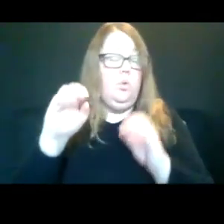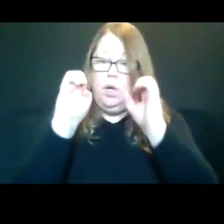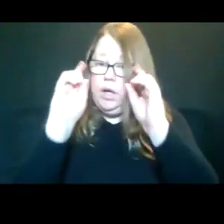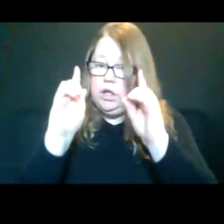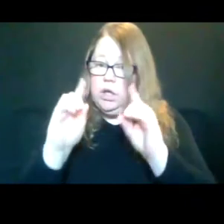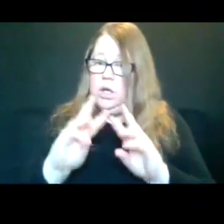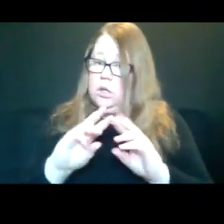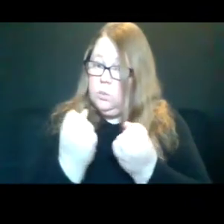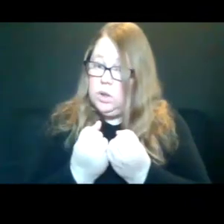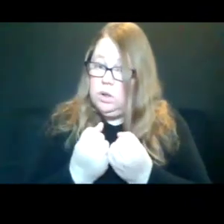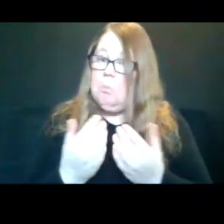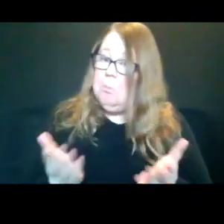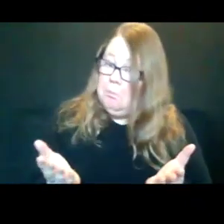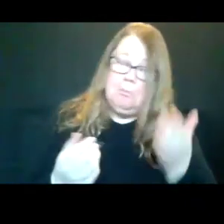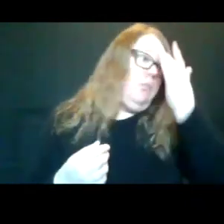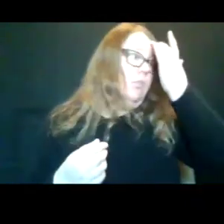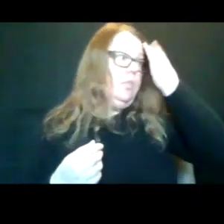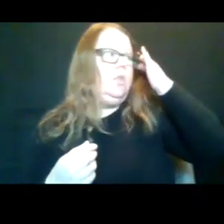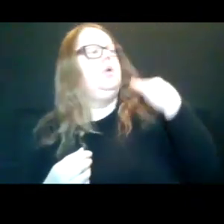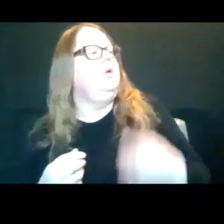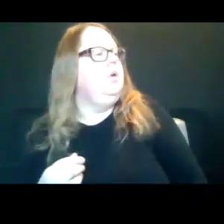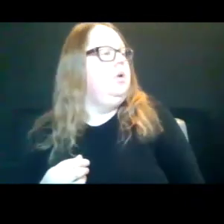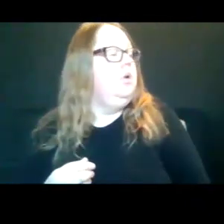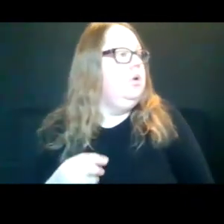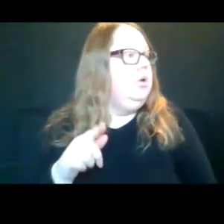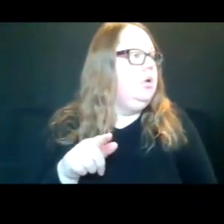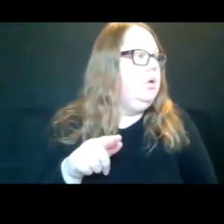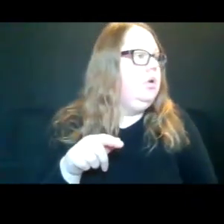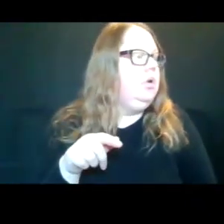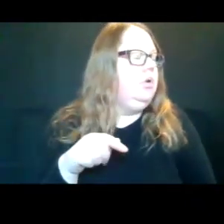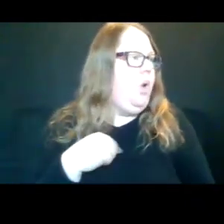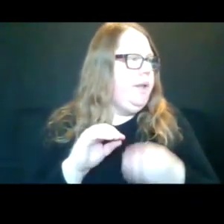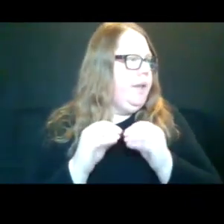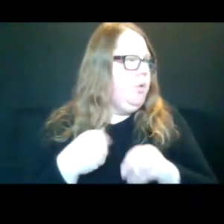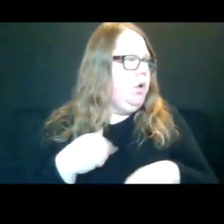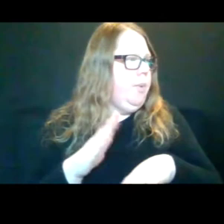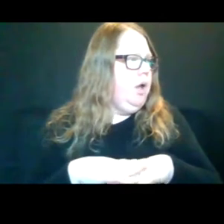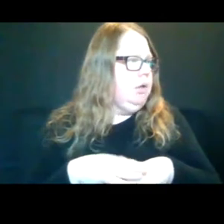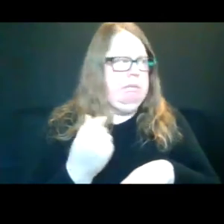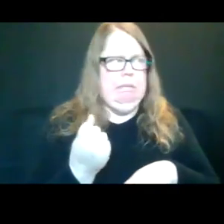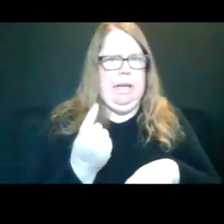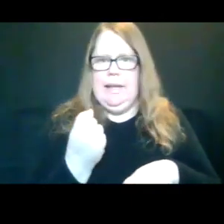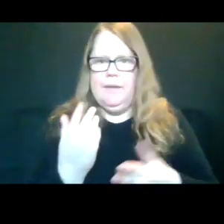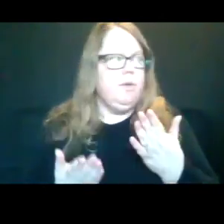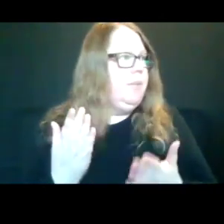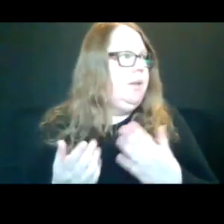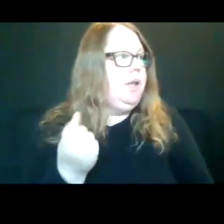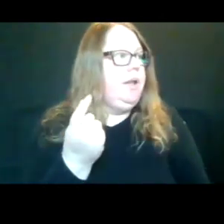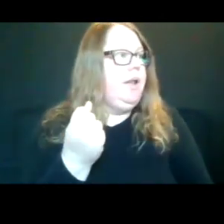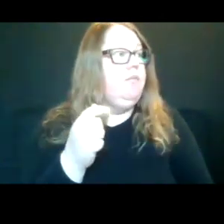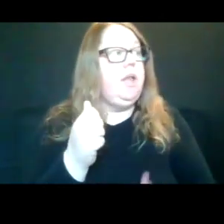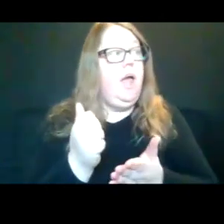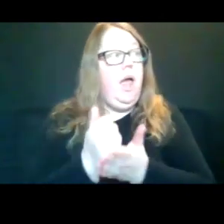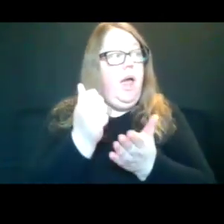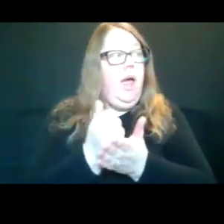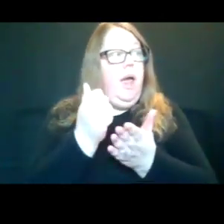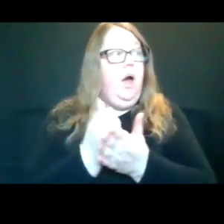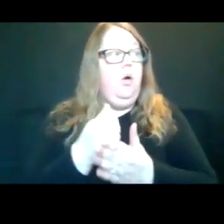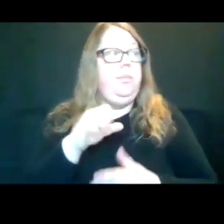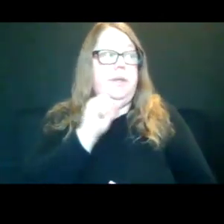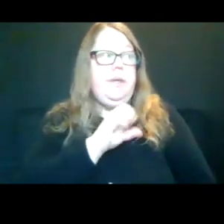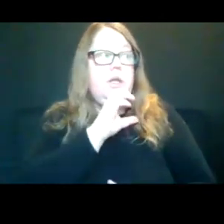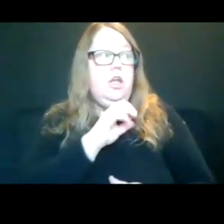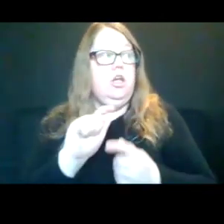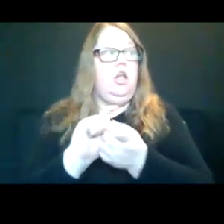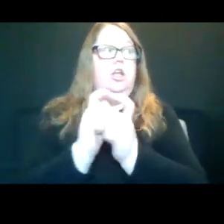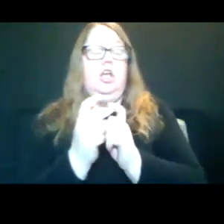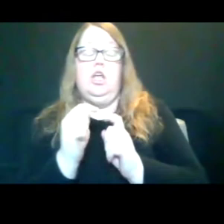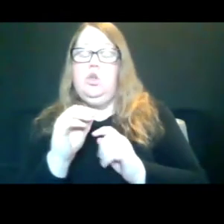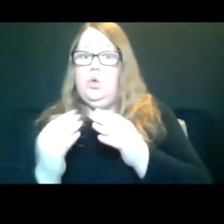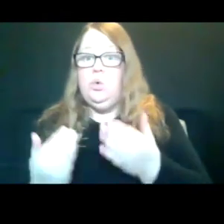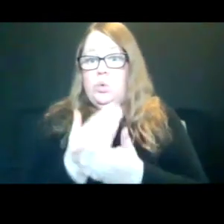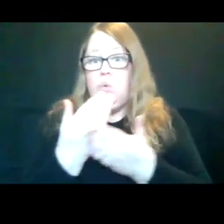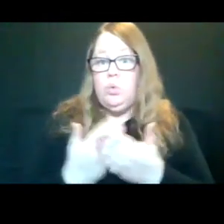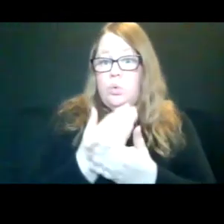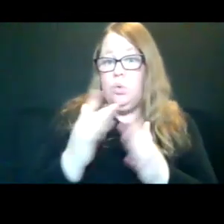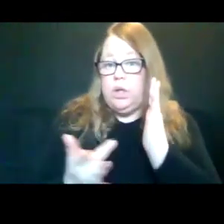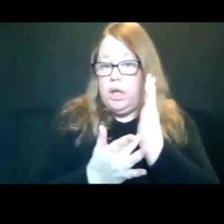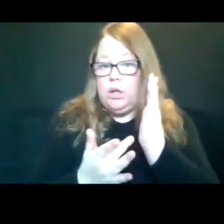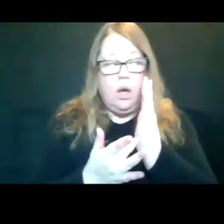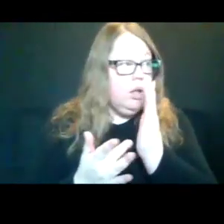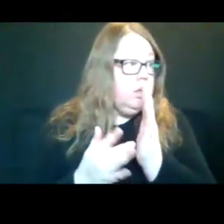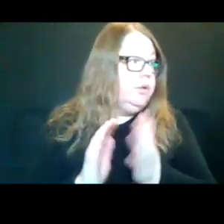• Helping seniors adjust to emerging technology